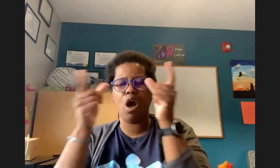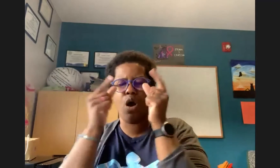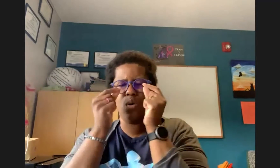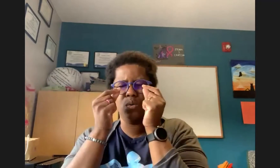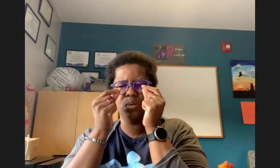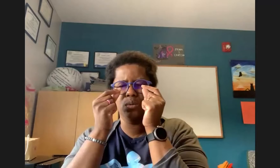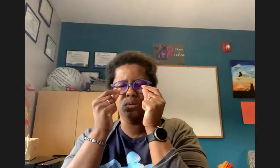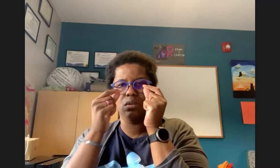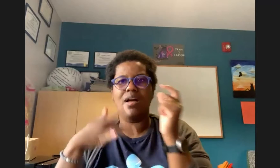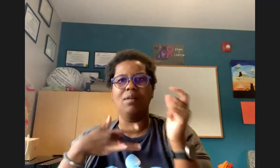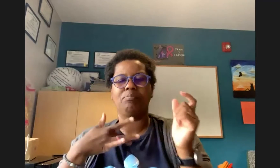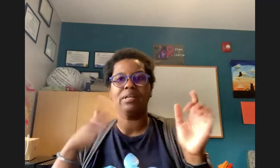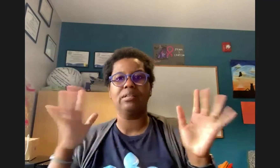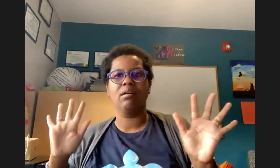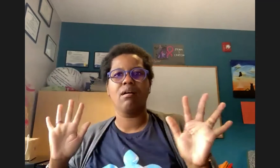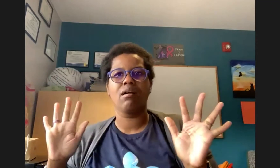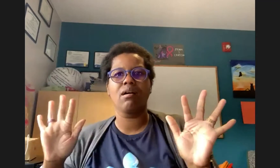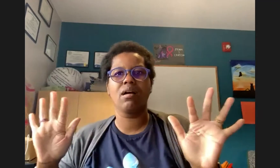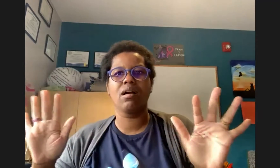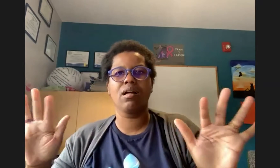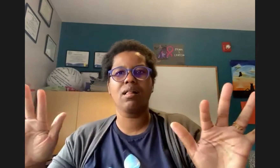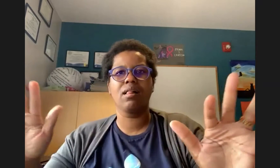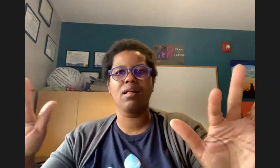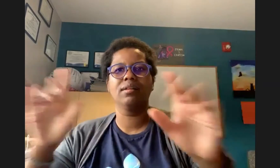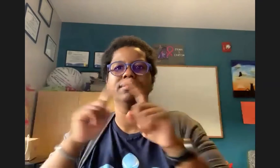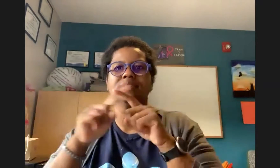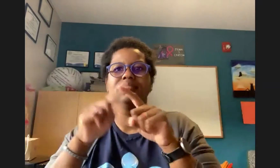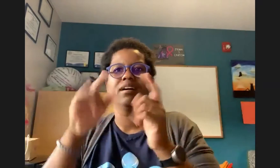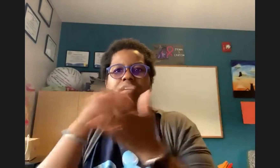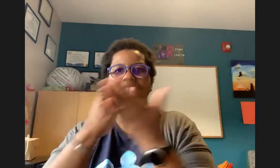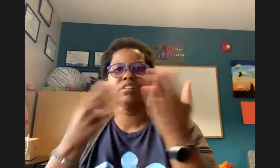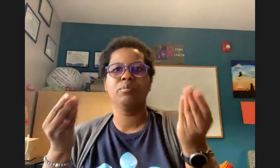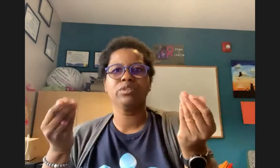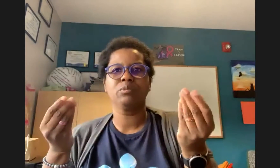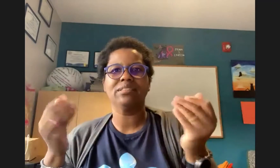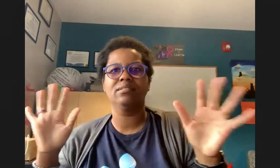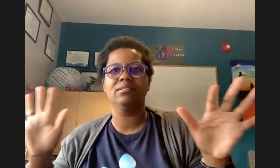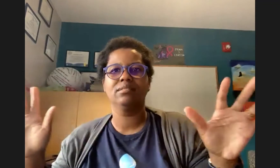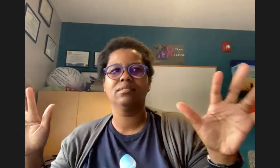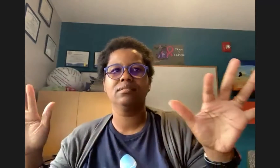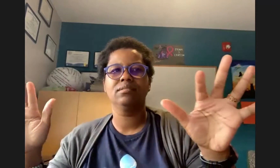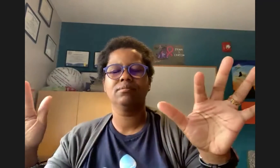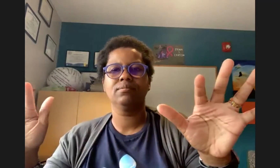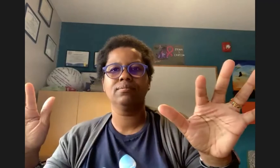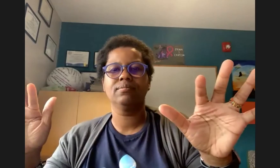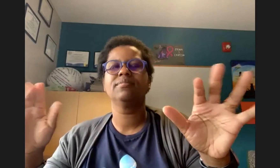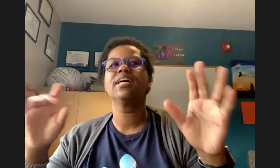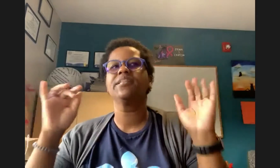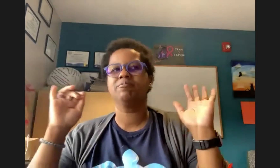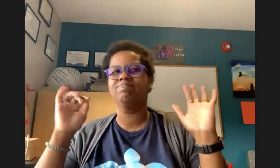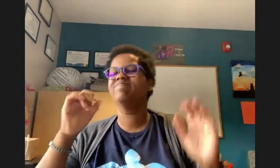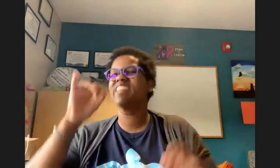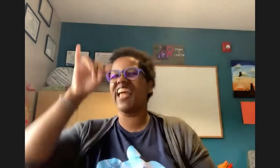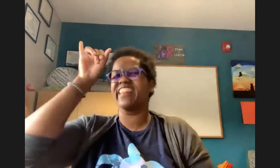went to a Dollar Tree store. I closed my eyes and I reached out my hands